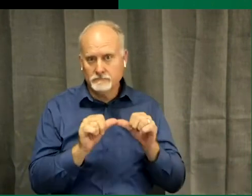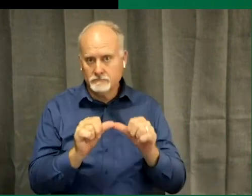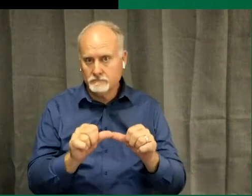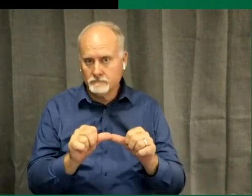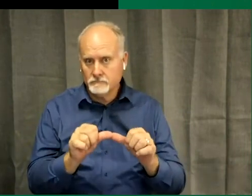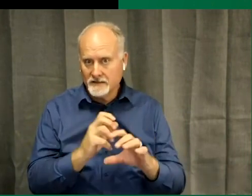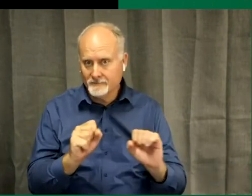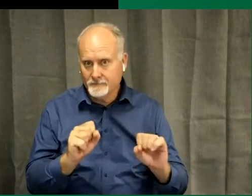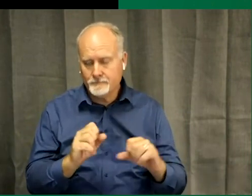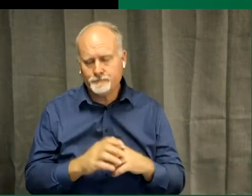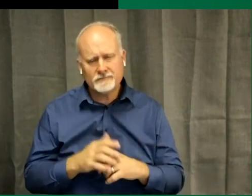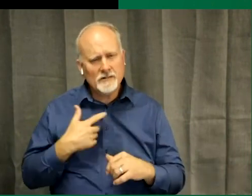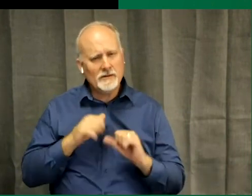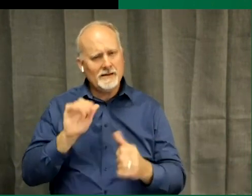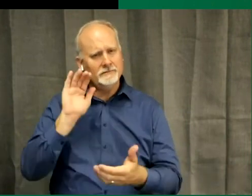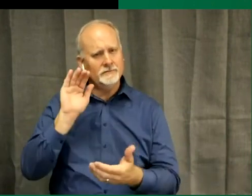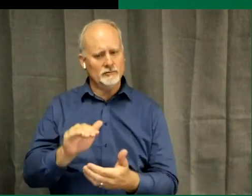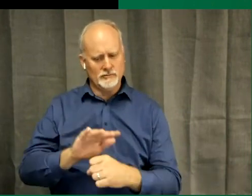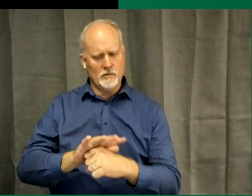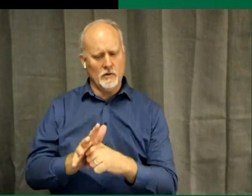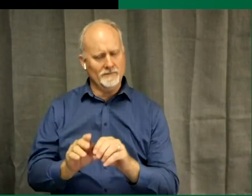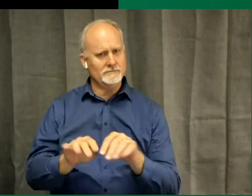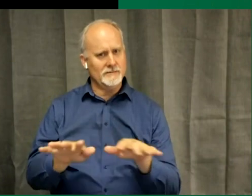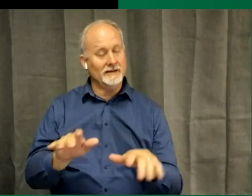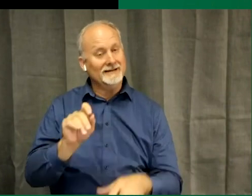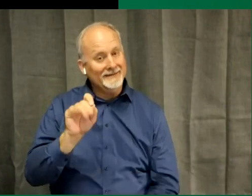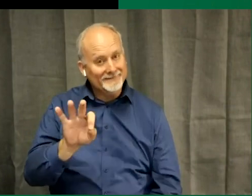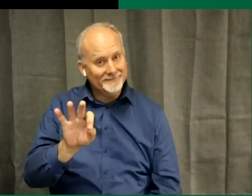the spread of covid in all aspects of our life if we unite together in these last few weeks of